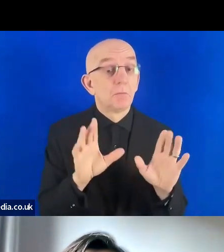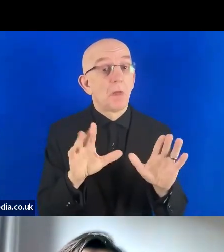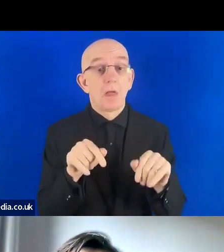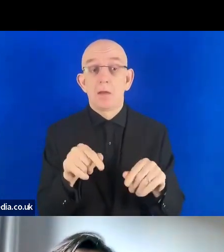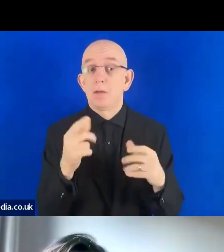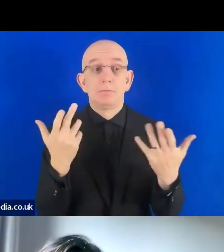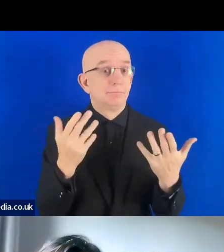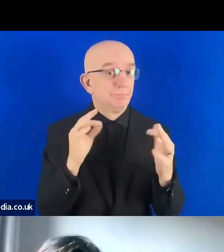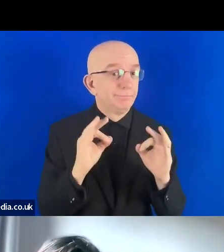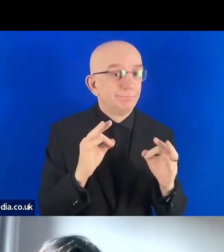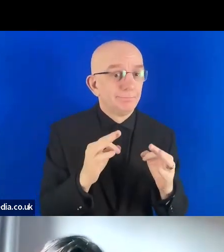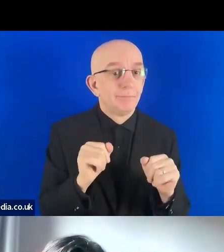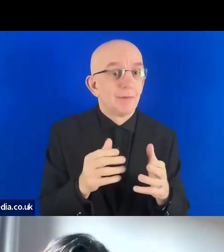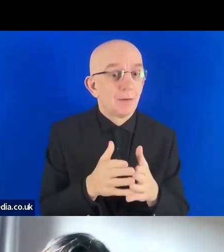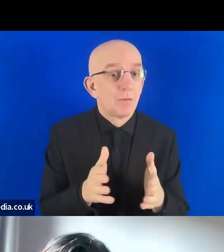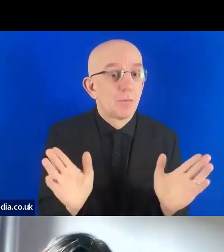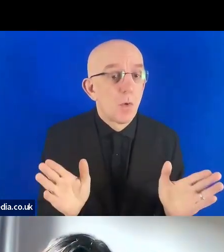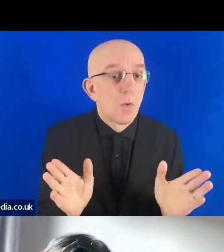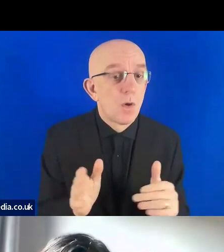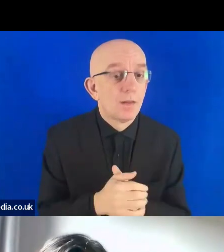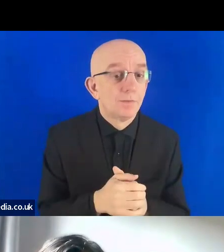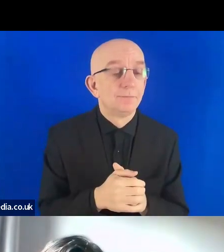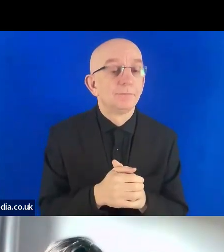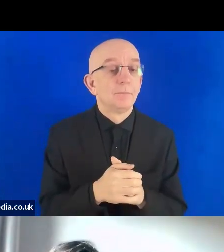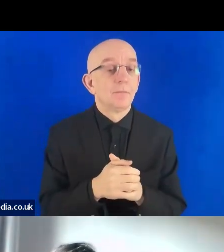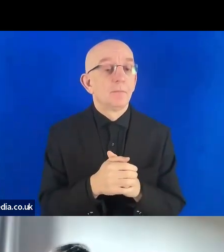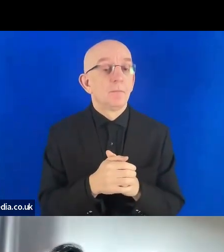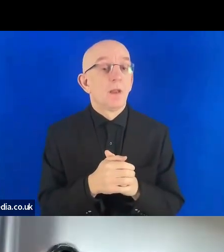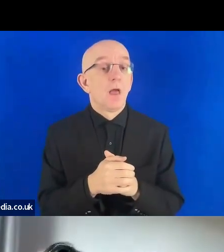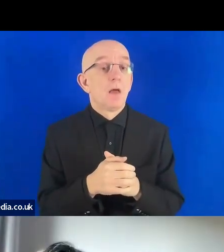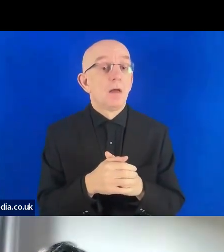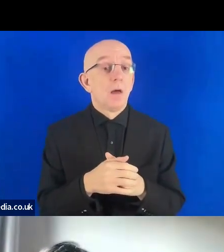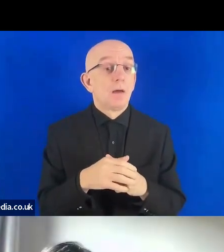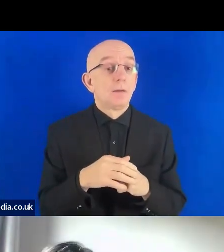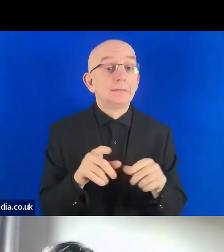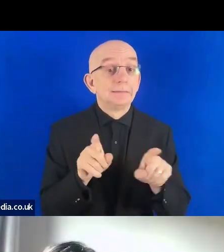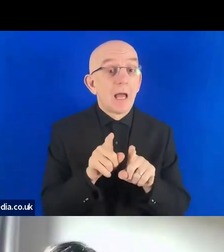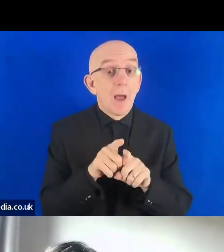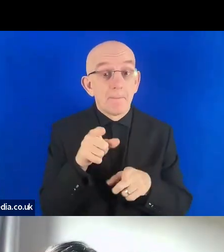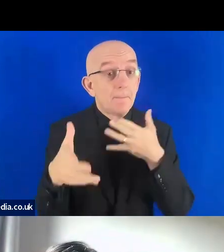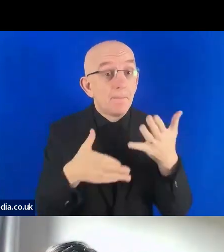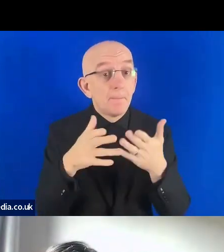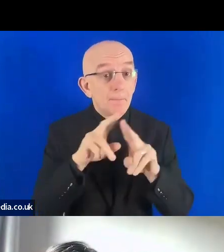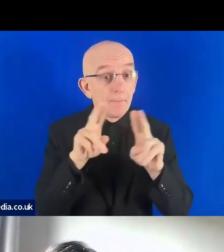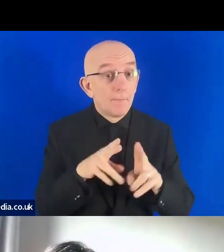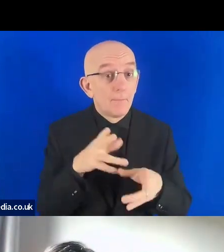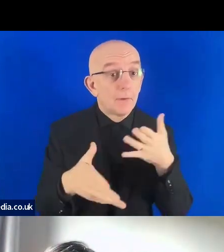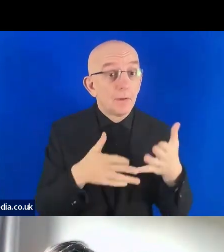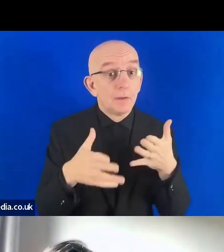can people see the ESL interpreters? I don't see them on screen. You can see them.